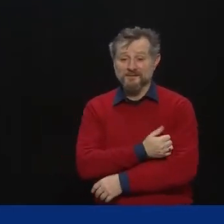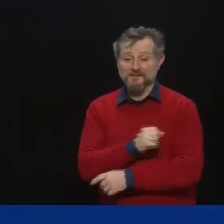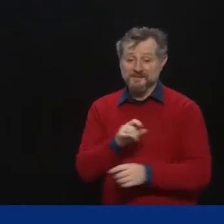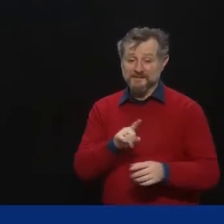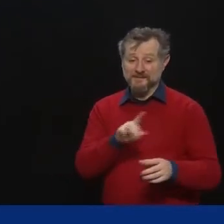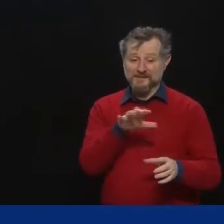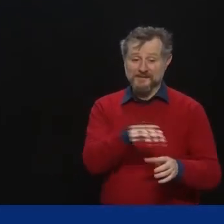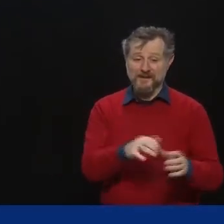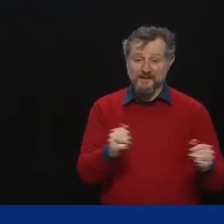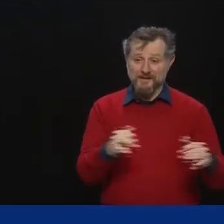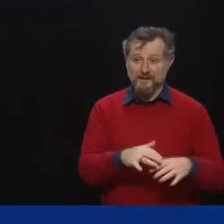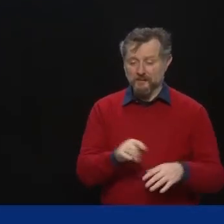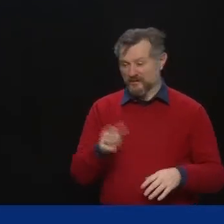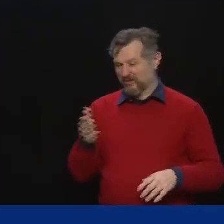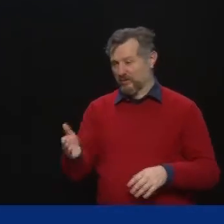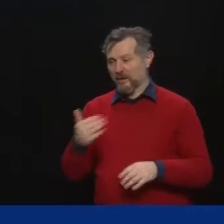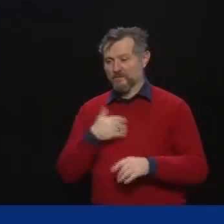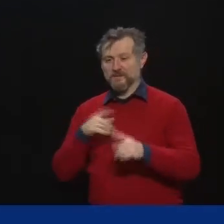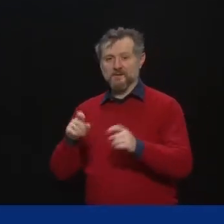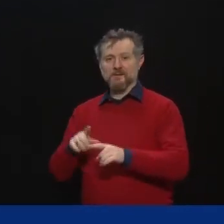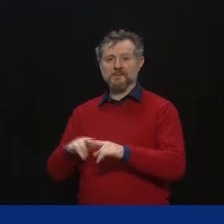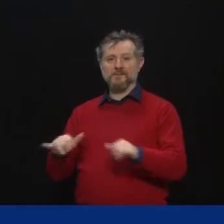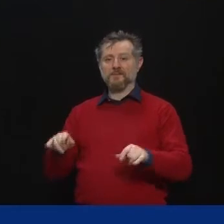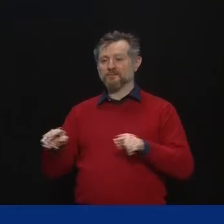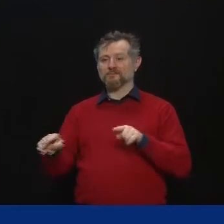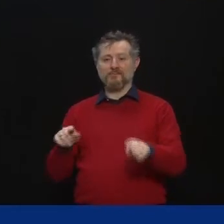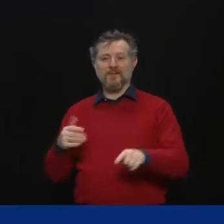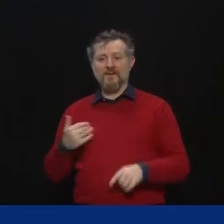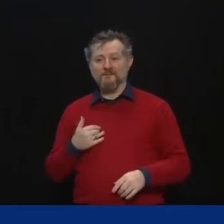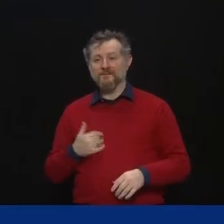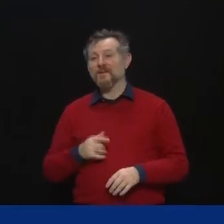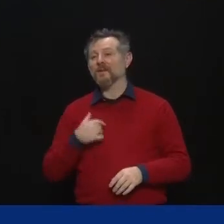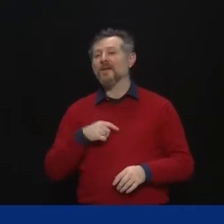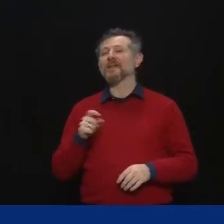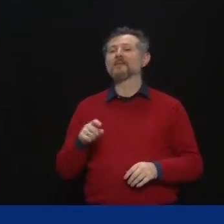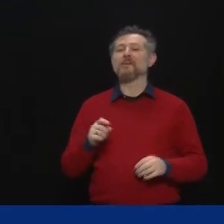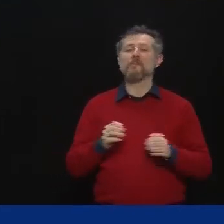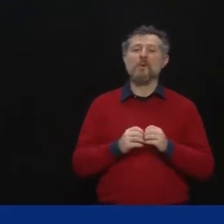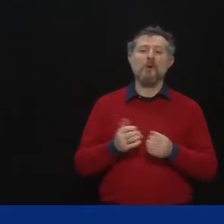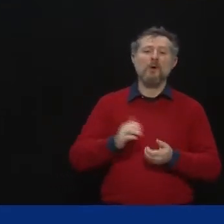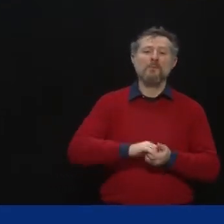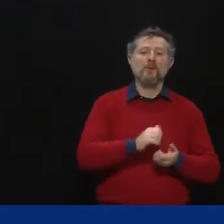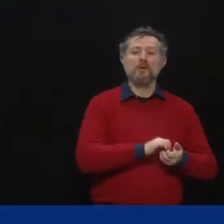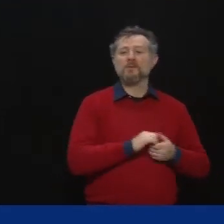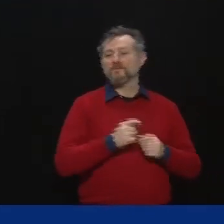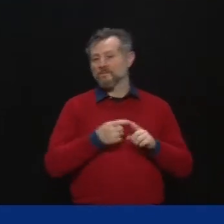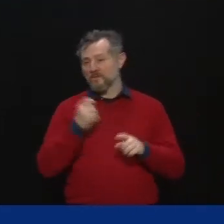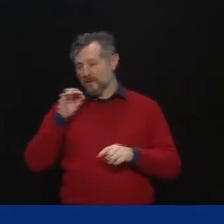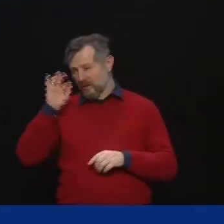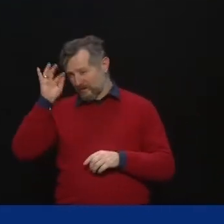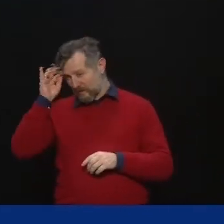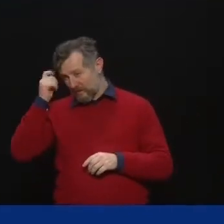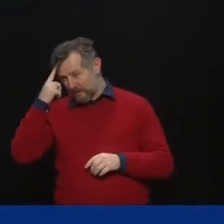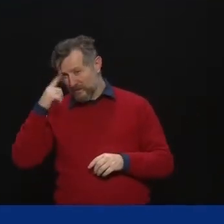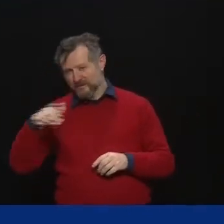AS WELL AS 400,000 TESTS FOR OUR VACCINE SITES SO THAT IF YOU'RE COMING FOR A VACCINE YOU CAN TAKE A TEST WITH YOU.